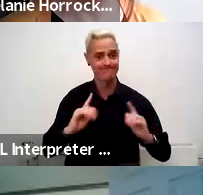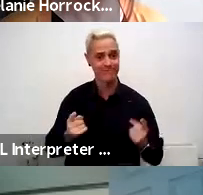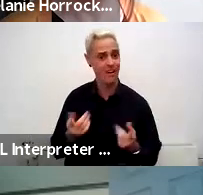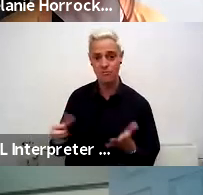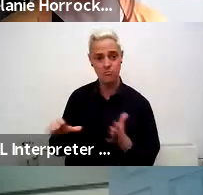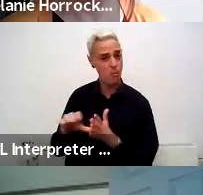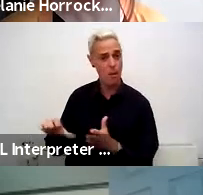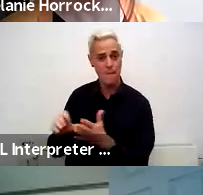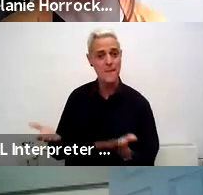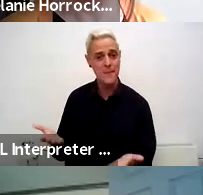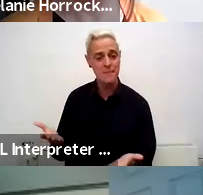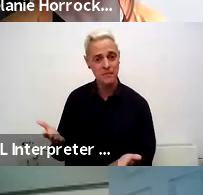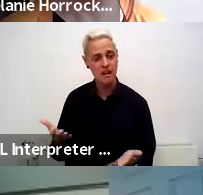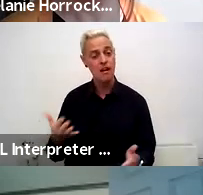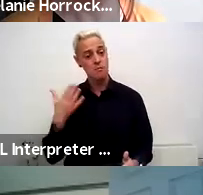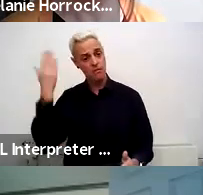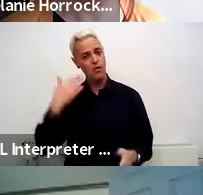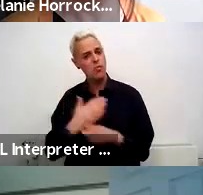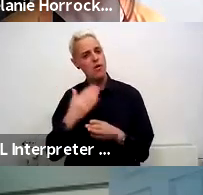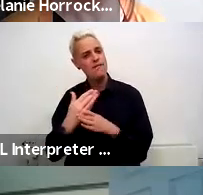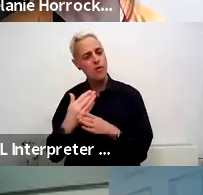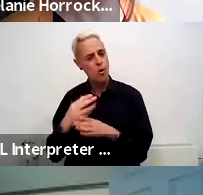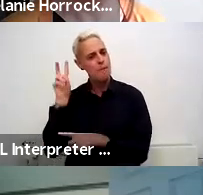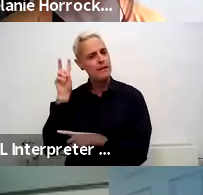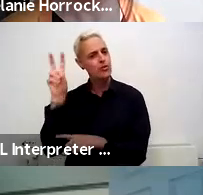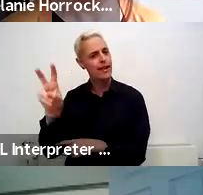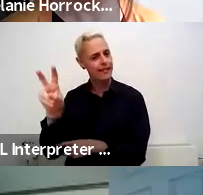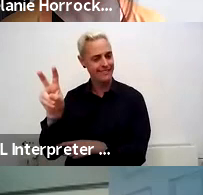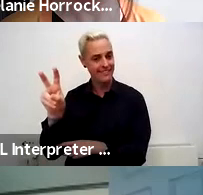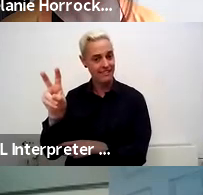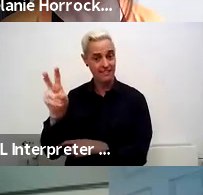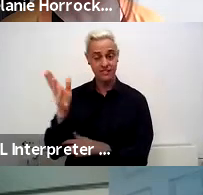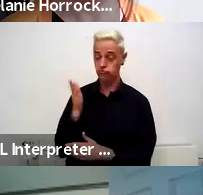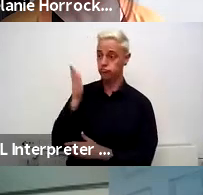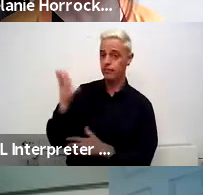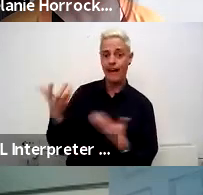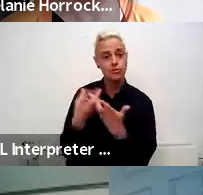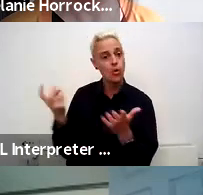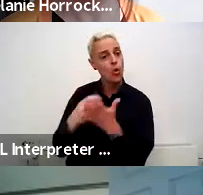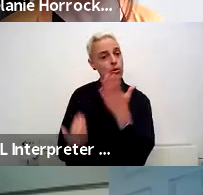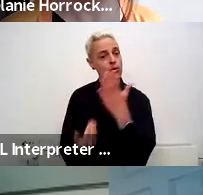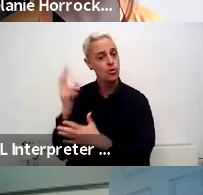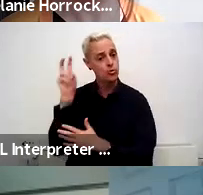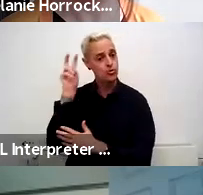And I remember, representing Metrolink when I worked at match link and we went to look at the ordering of the new trans.